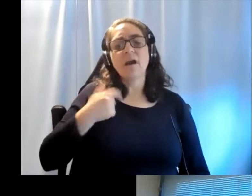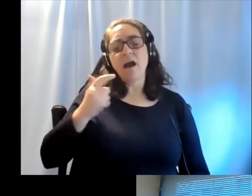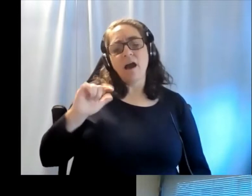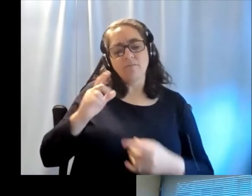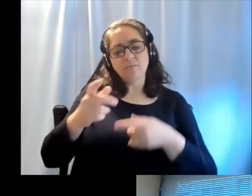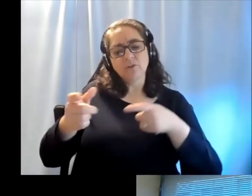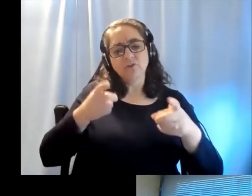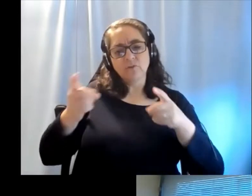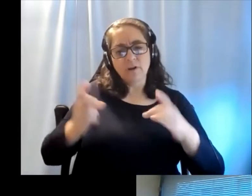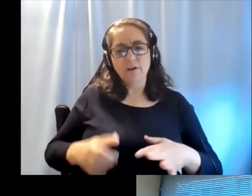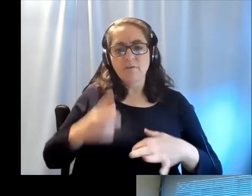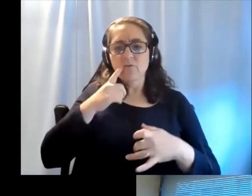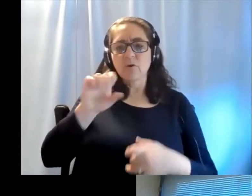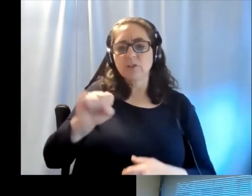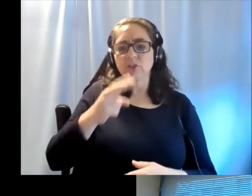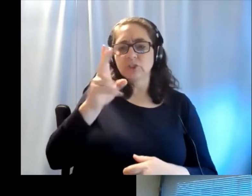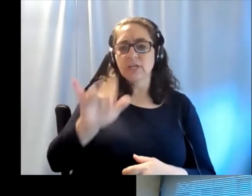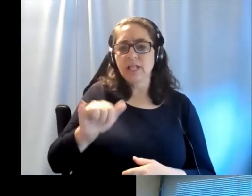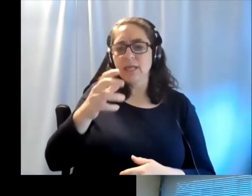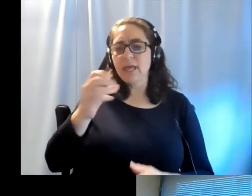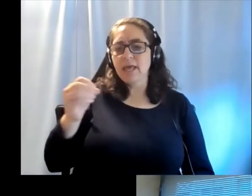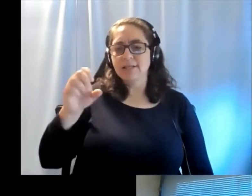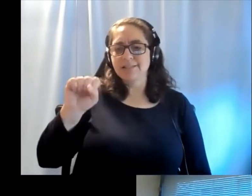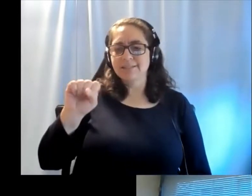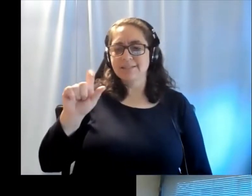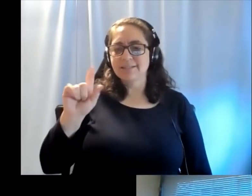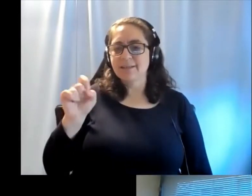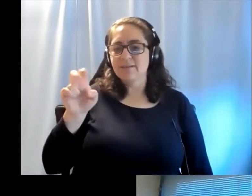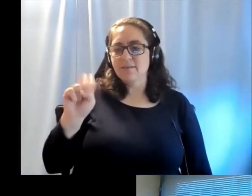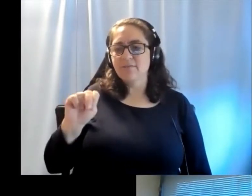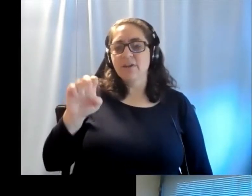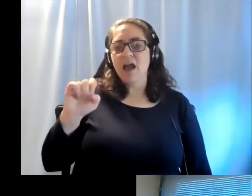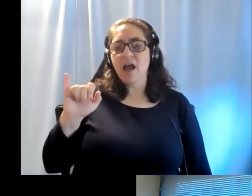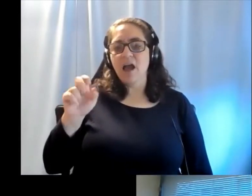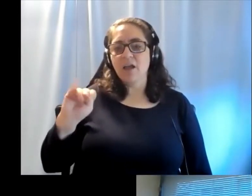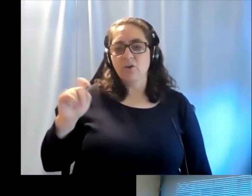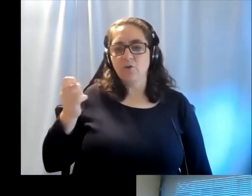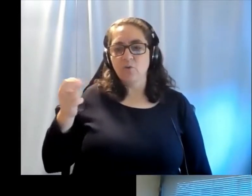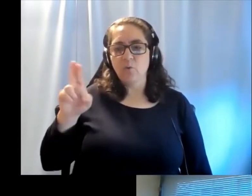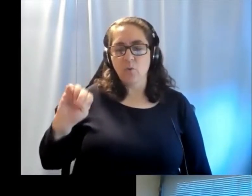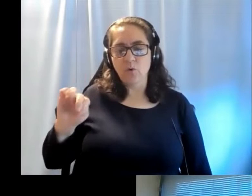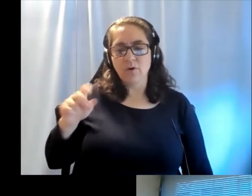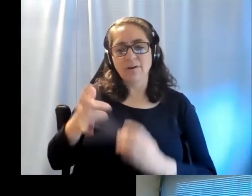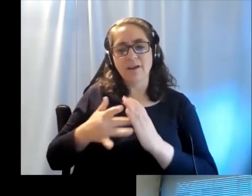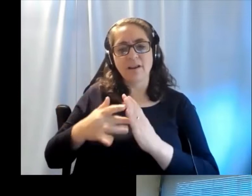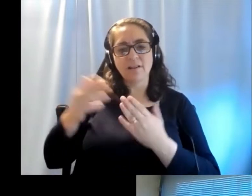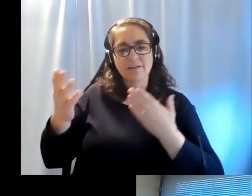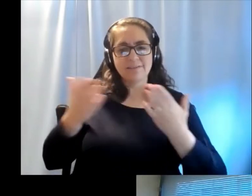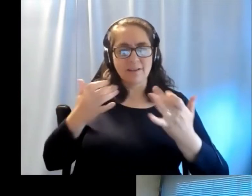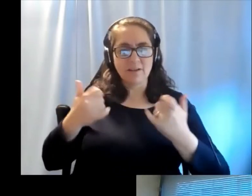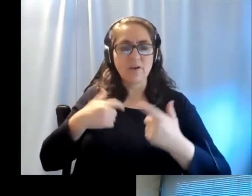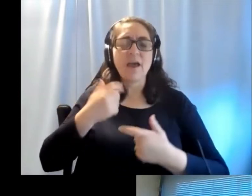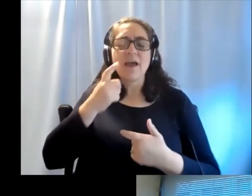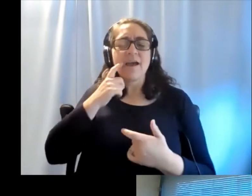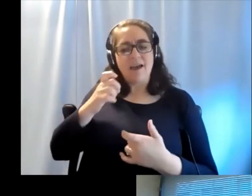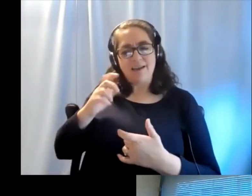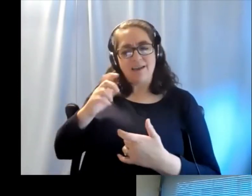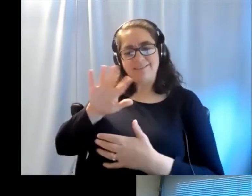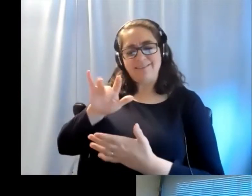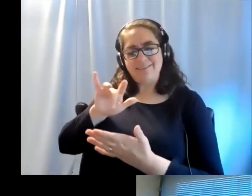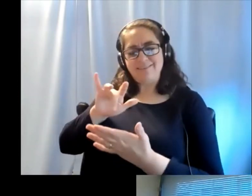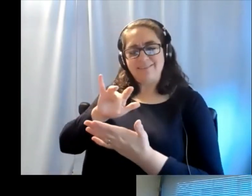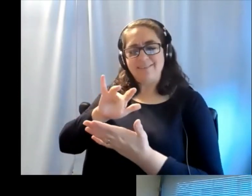Einhorn Audiology Center at the Center for Hearing and Communication here in New York